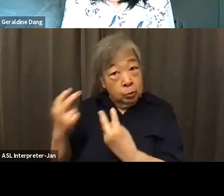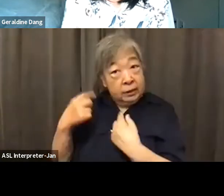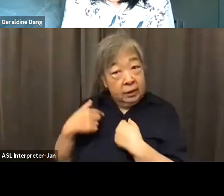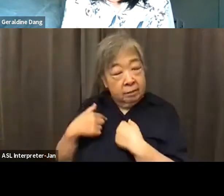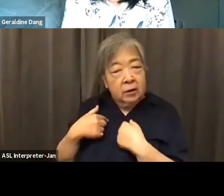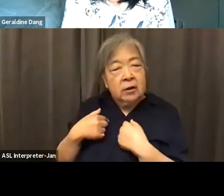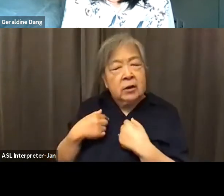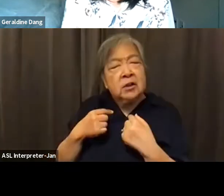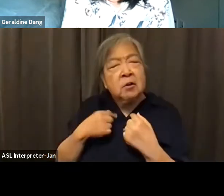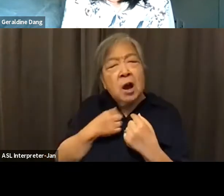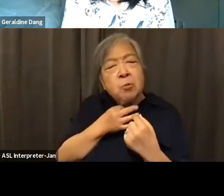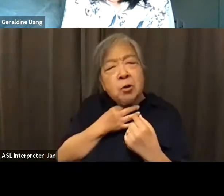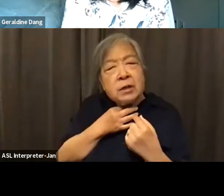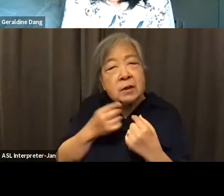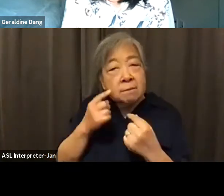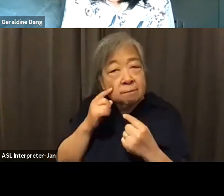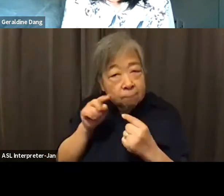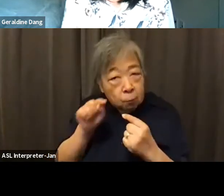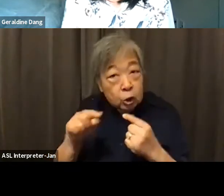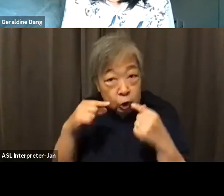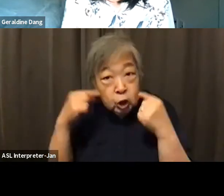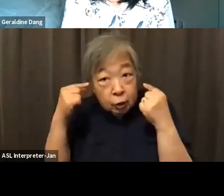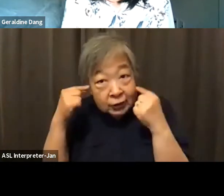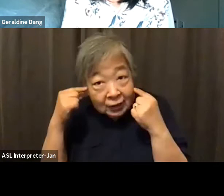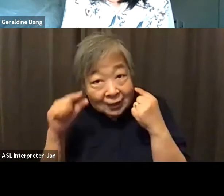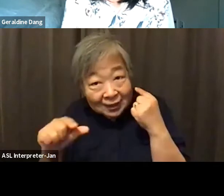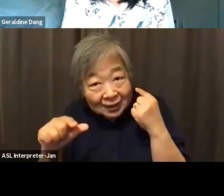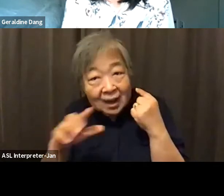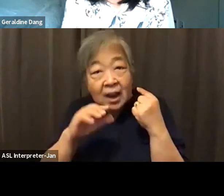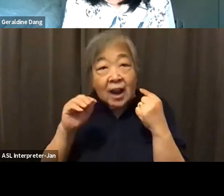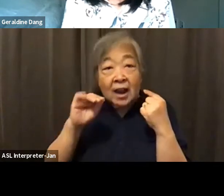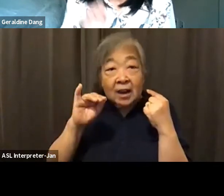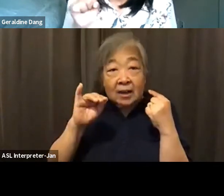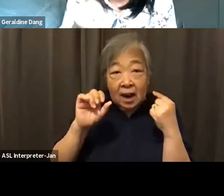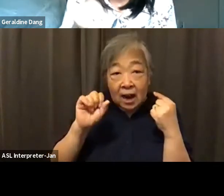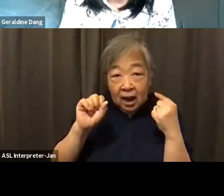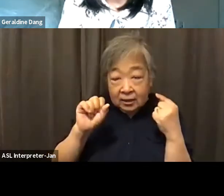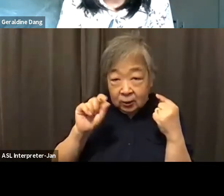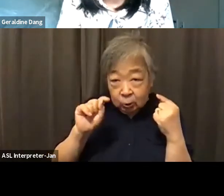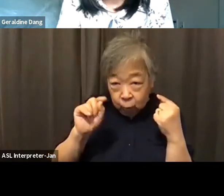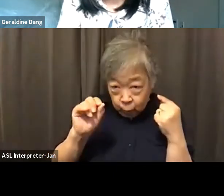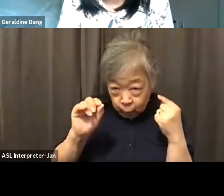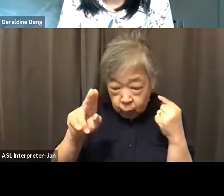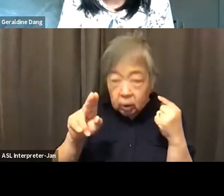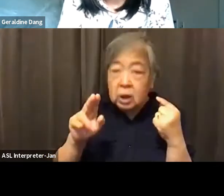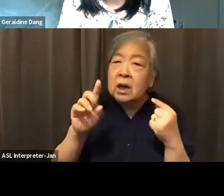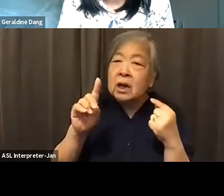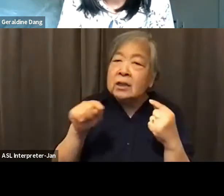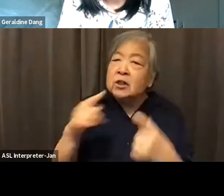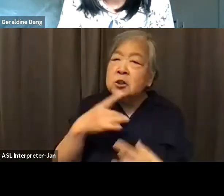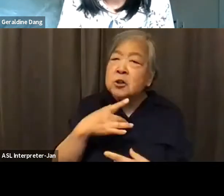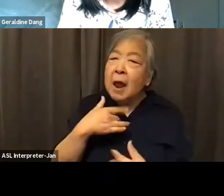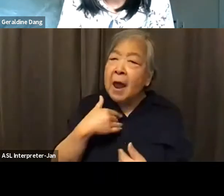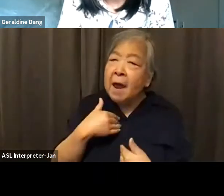and Istou, did you also have these interesting kind of interactions with people as far as